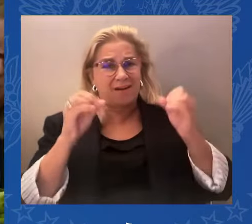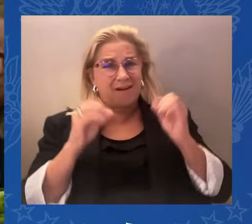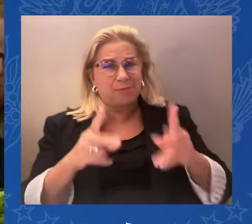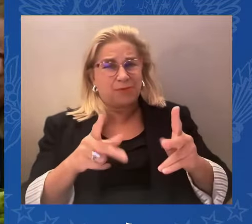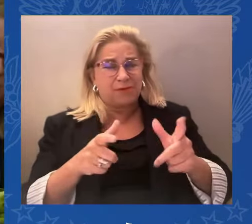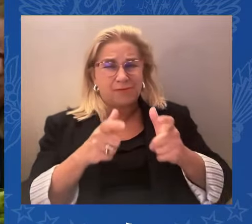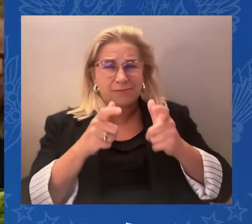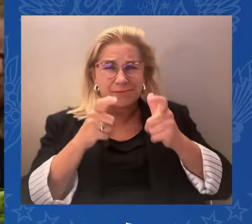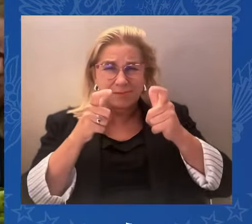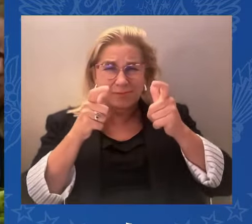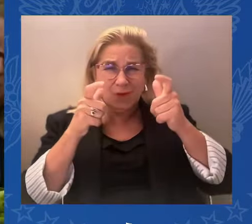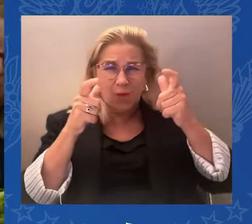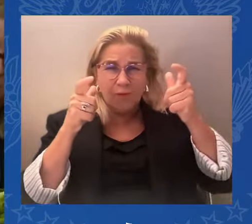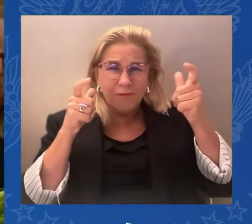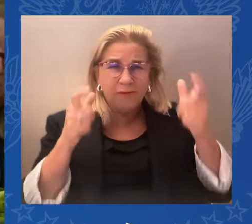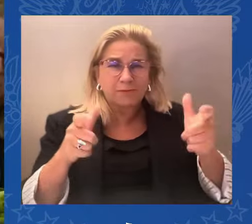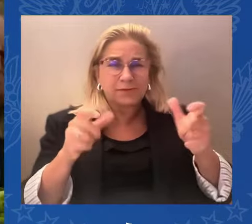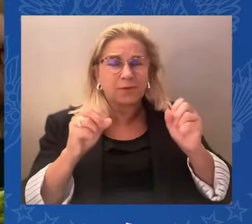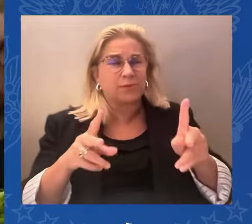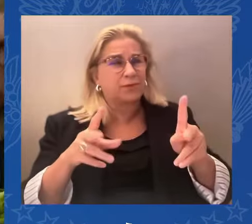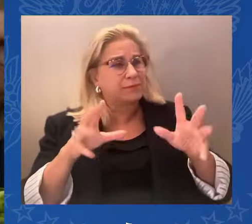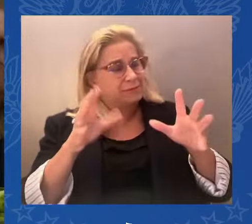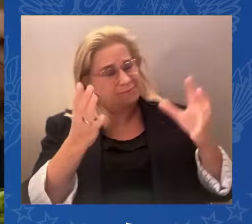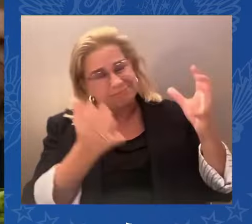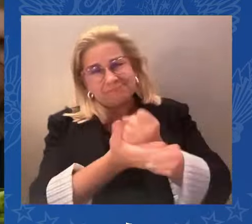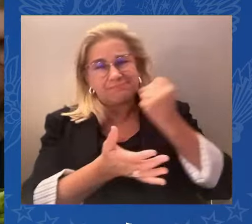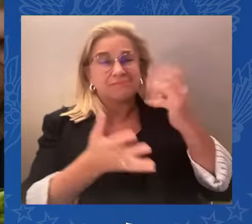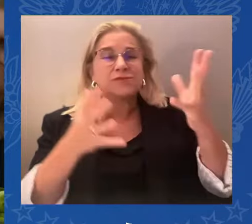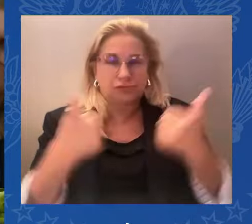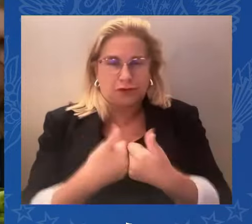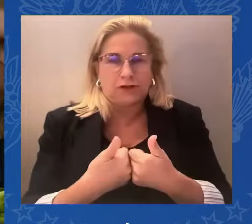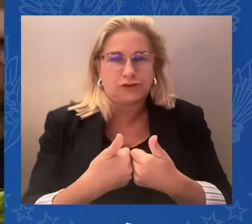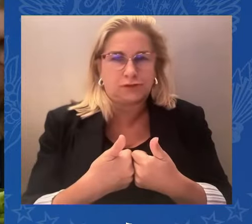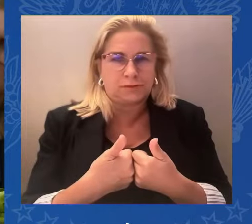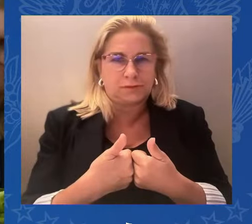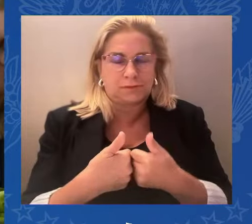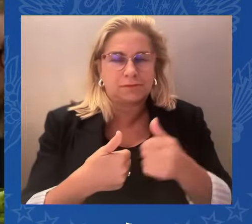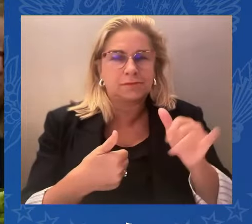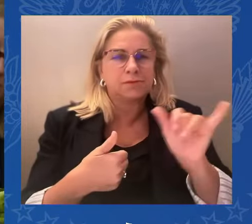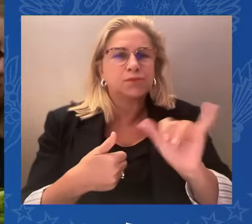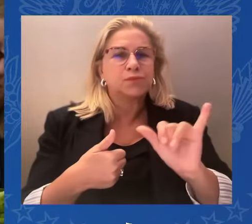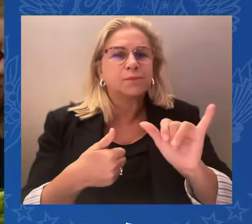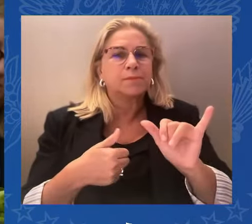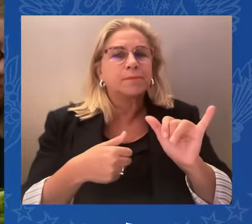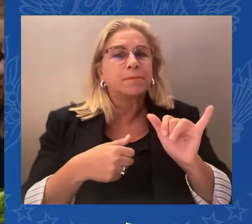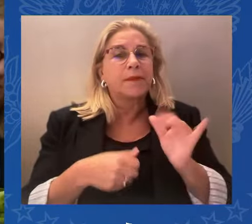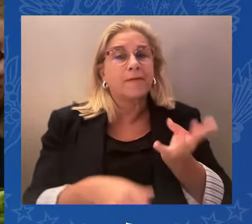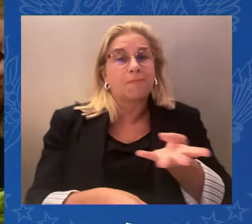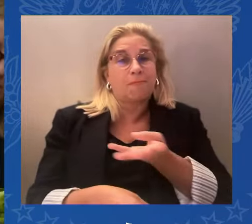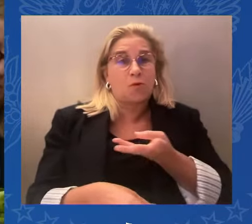Through the Quad, our four countries collaborate and we coordinate on the issues facing our communities